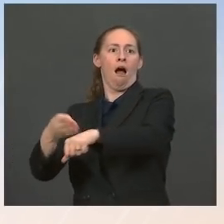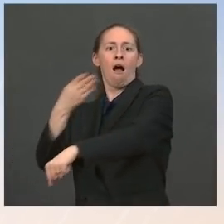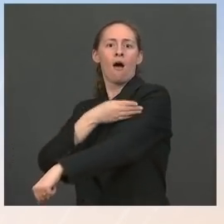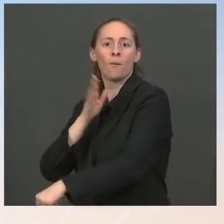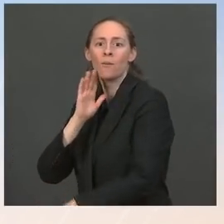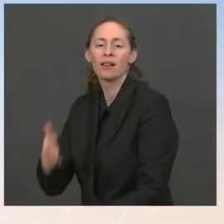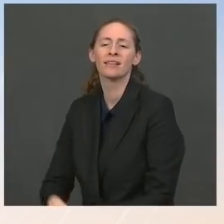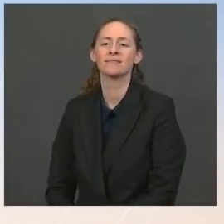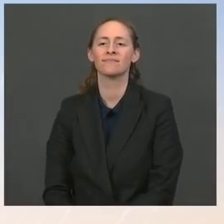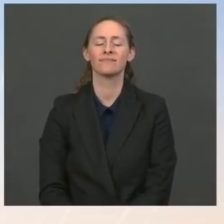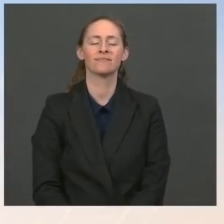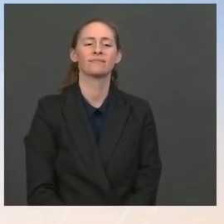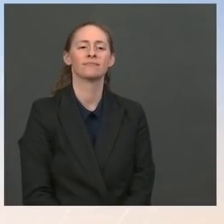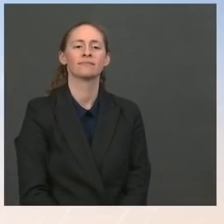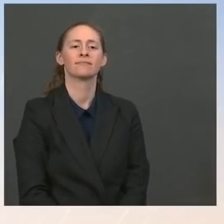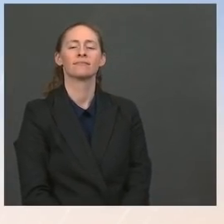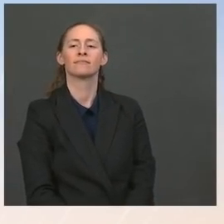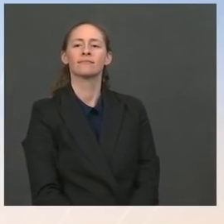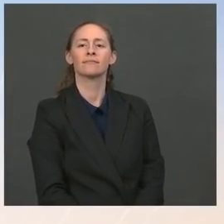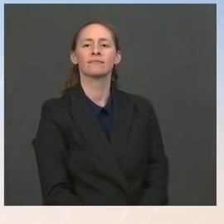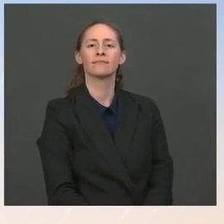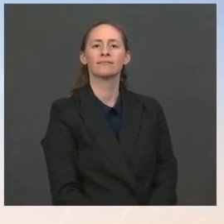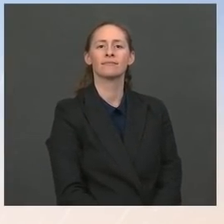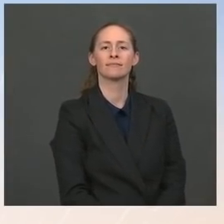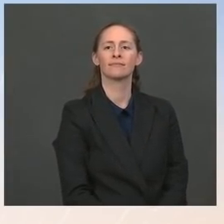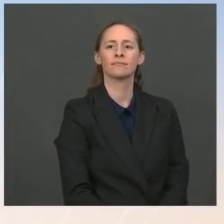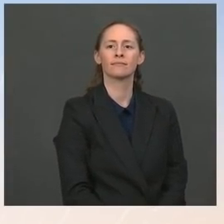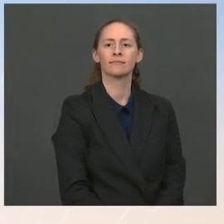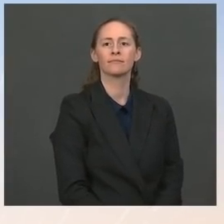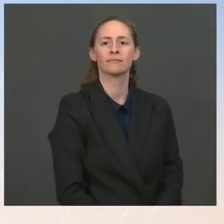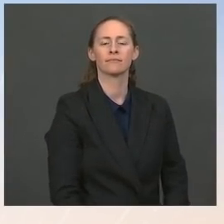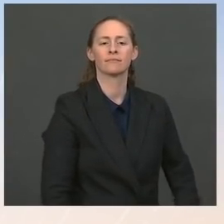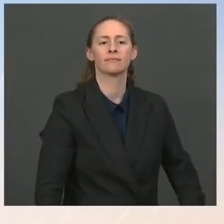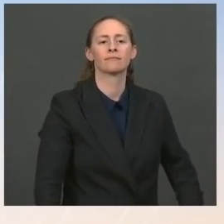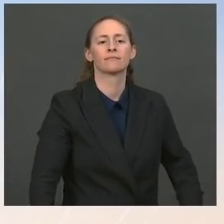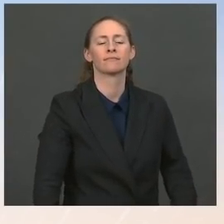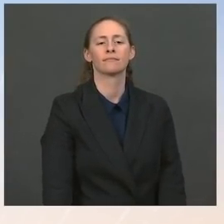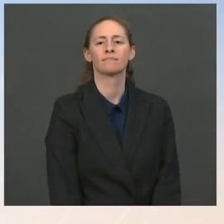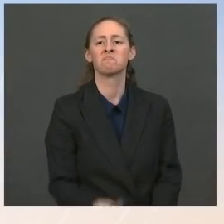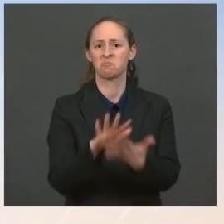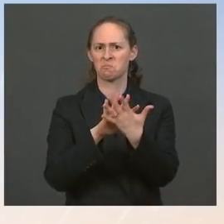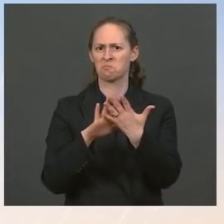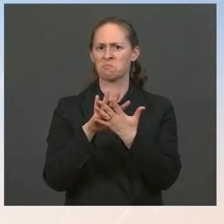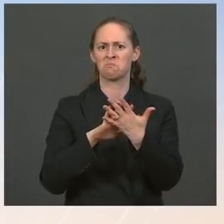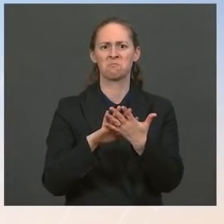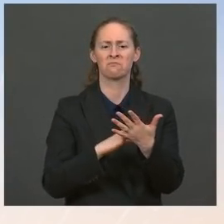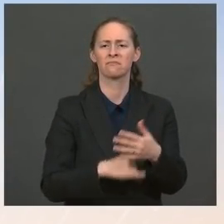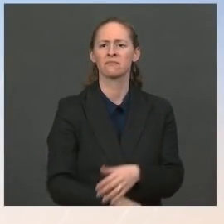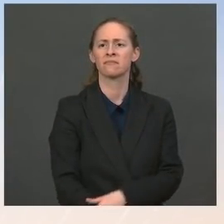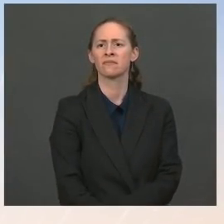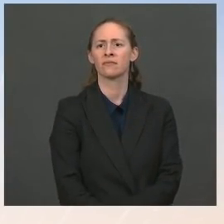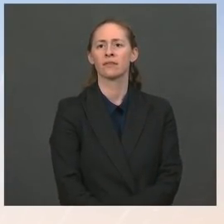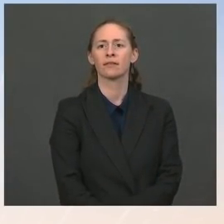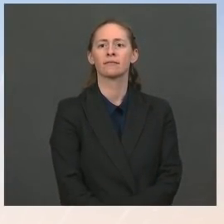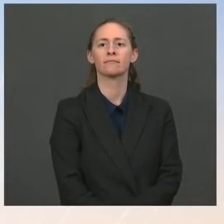the larger social safety net bill -- the House version of that legislation includes family leave -- paid family leave.